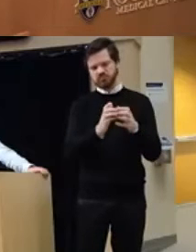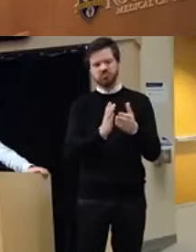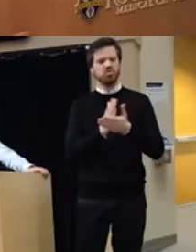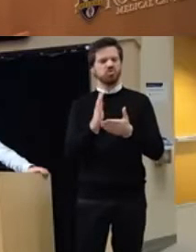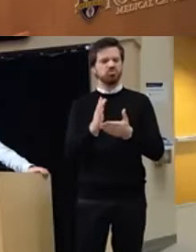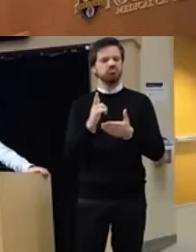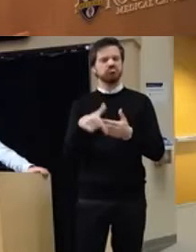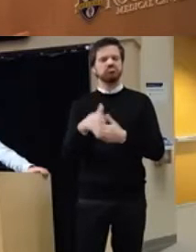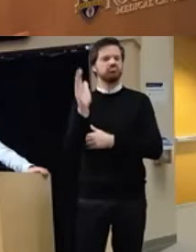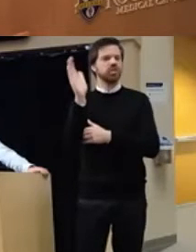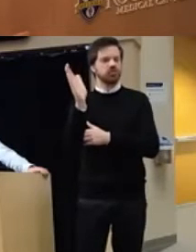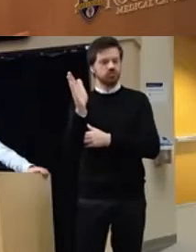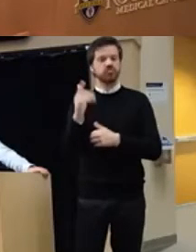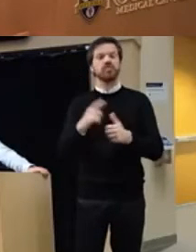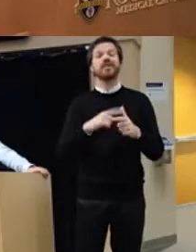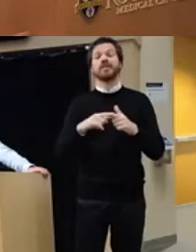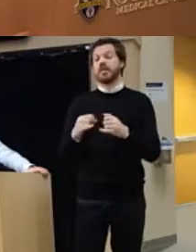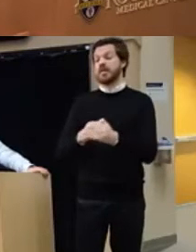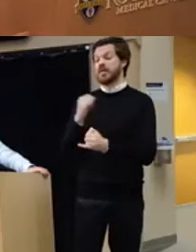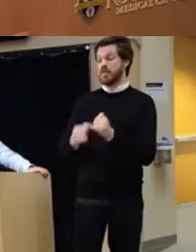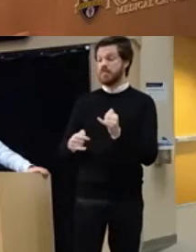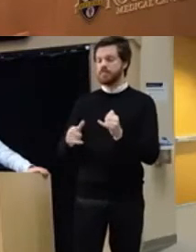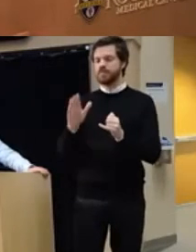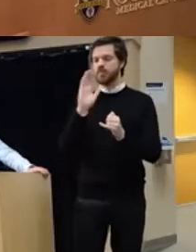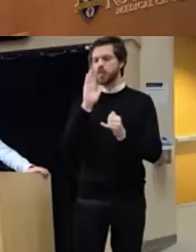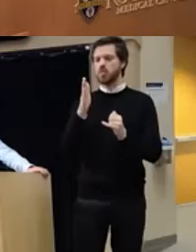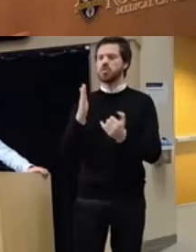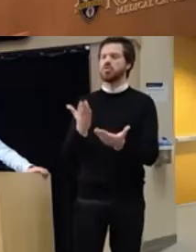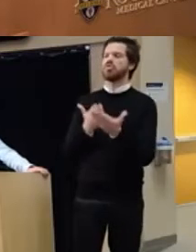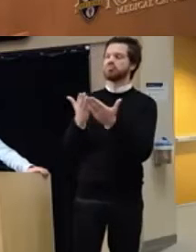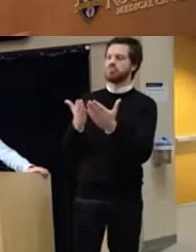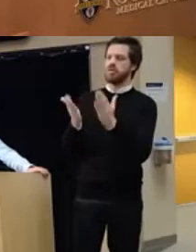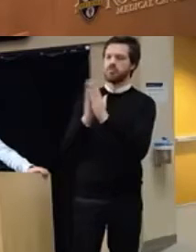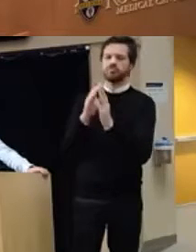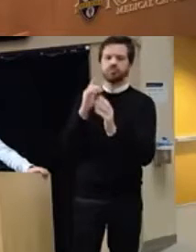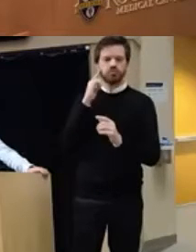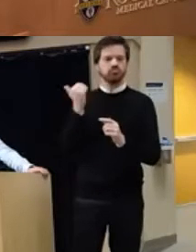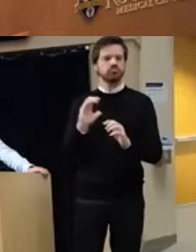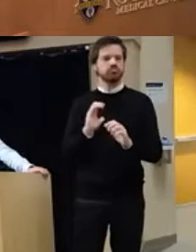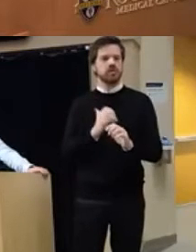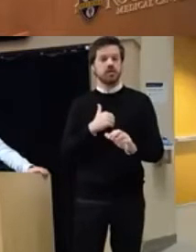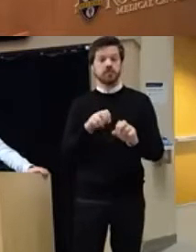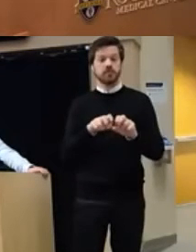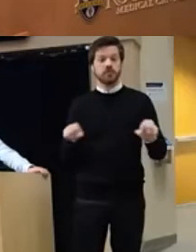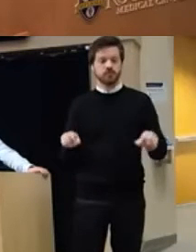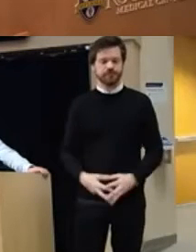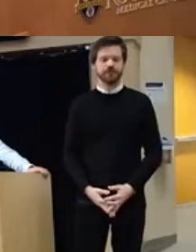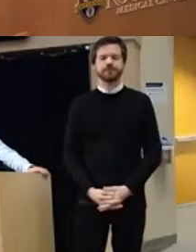presentation and then at the end uh pose those questions to our panel uh also for everybody if